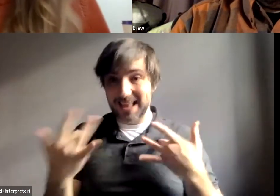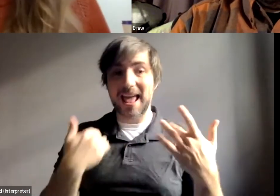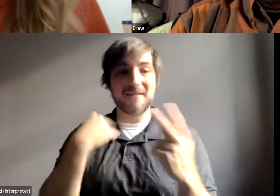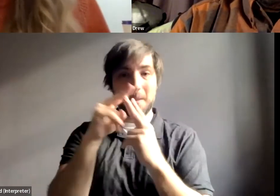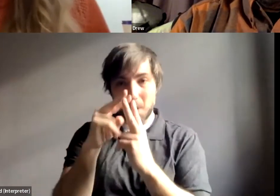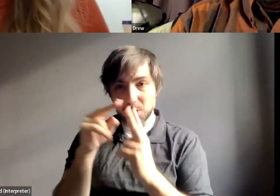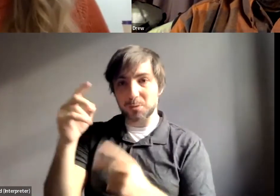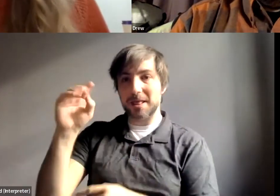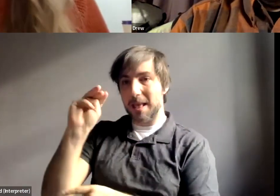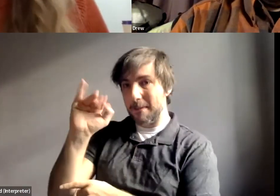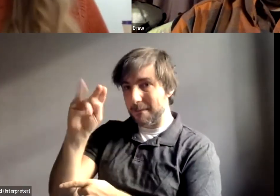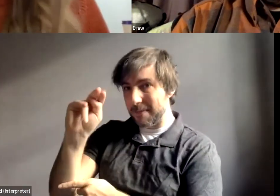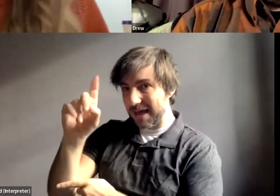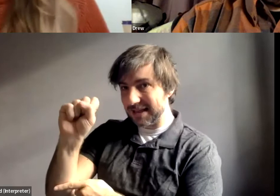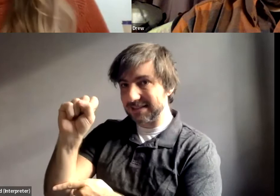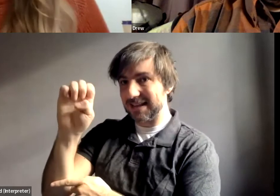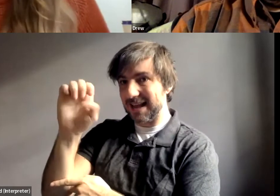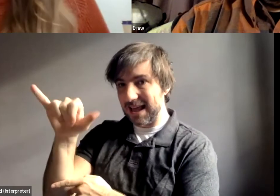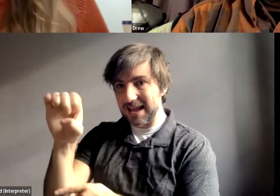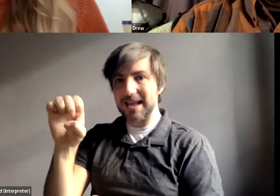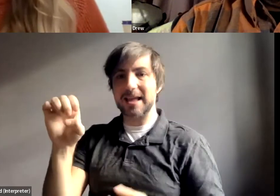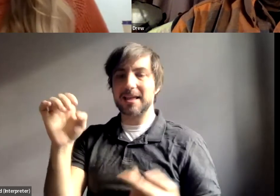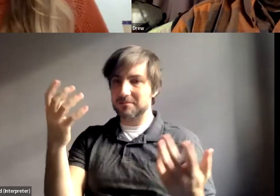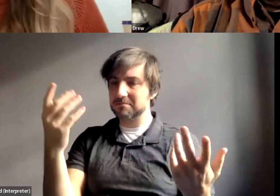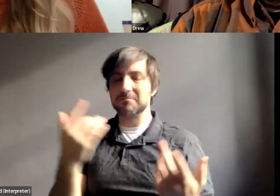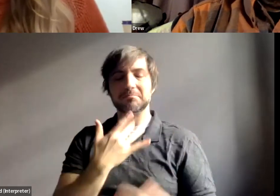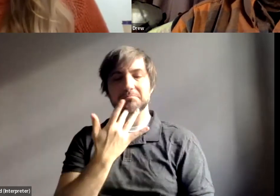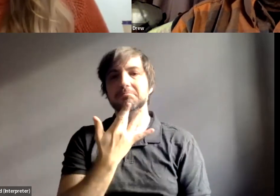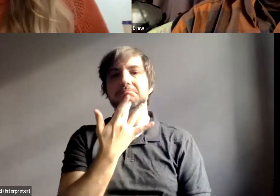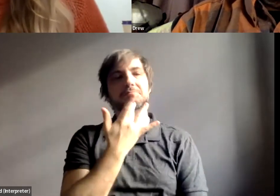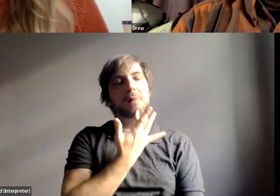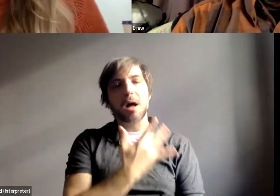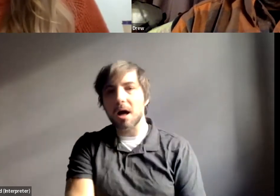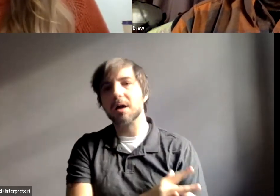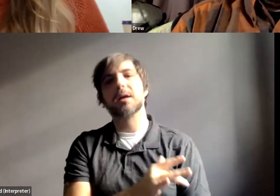enterprise center. I have been fortunate to work with Magan and